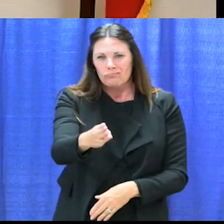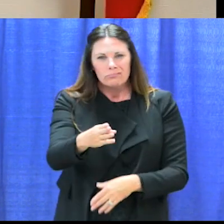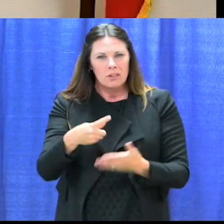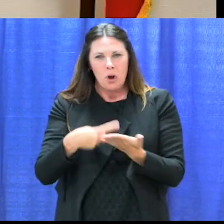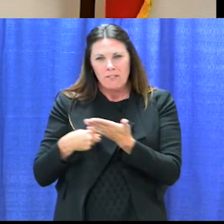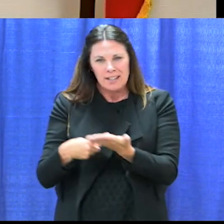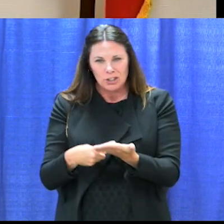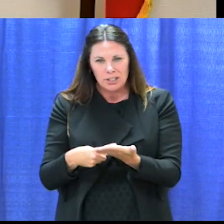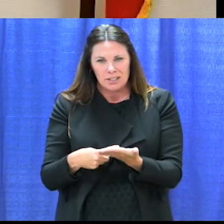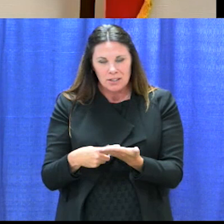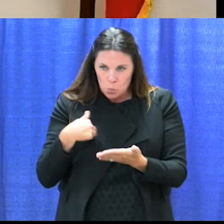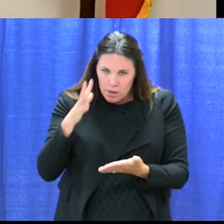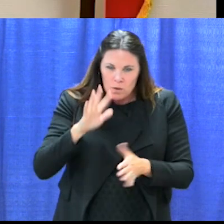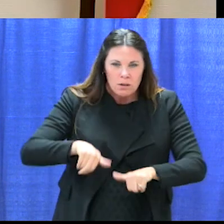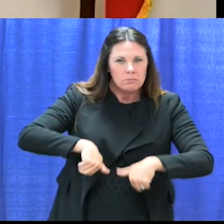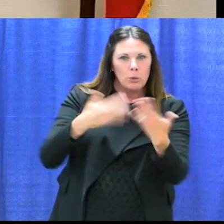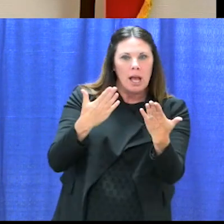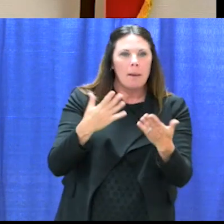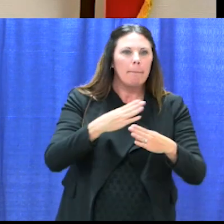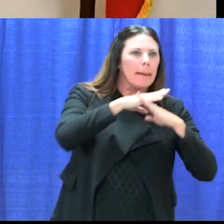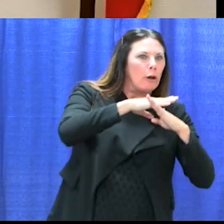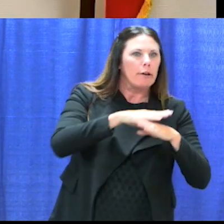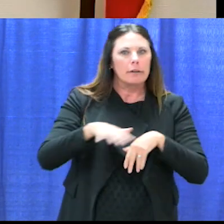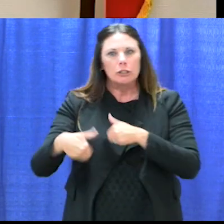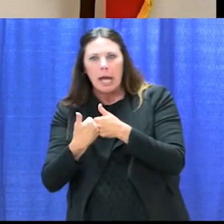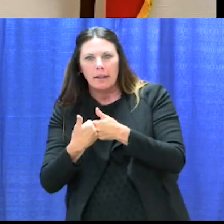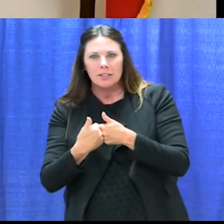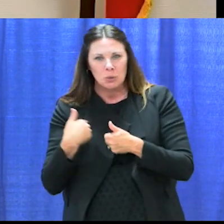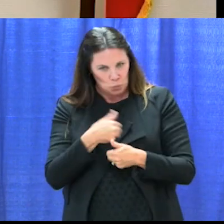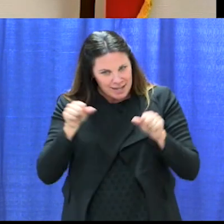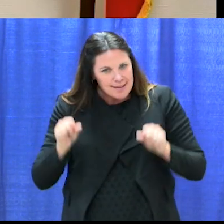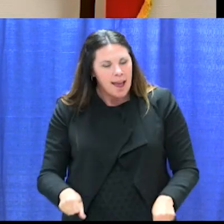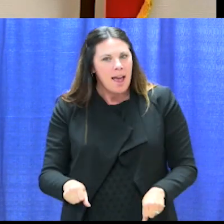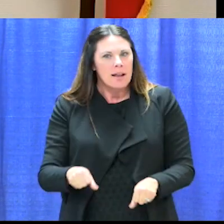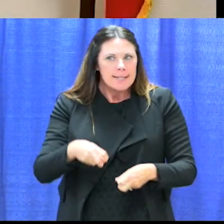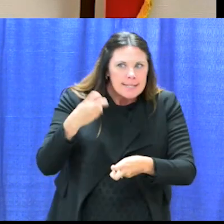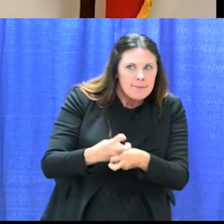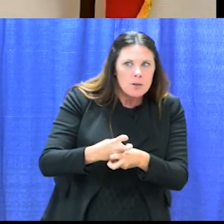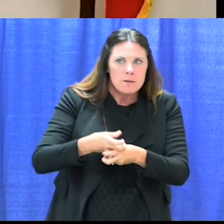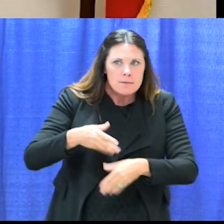We will talk about barriers and challenges. We can have difficult conversations but we will work with civility and we'll work together